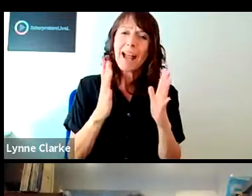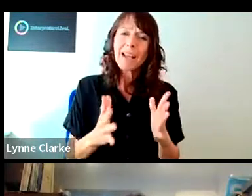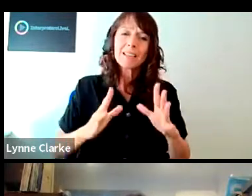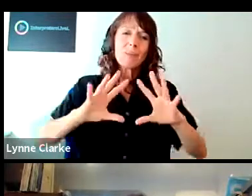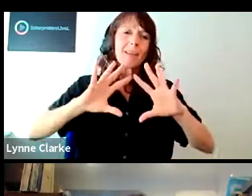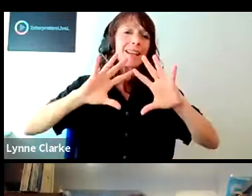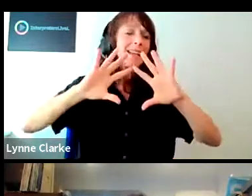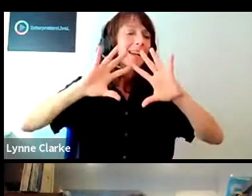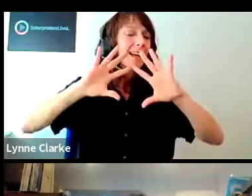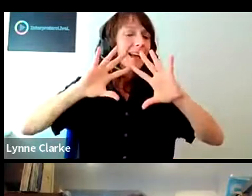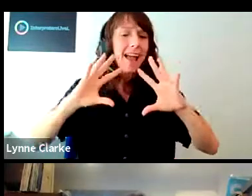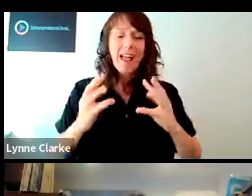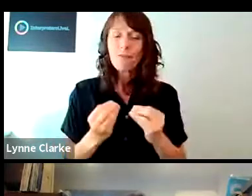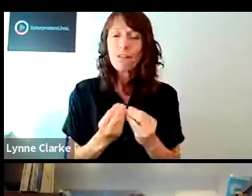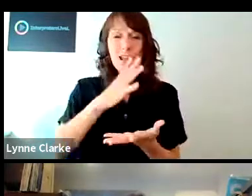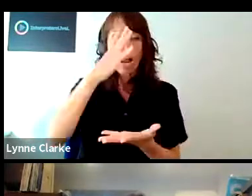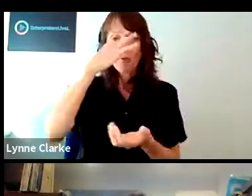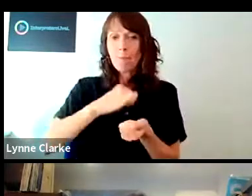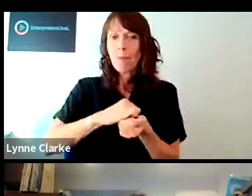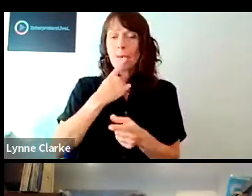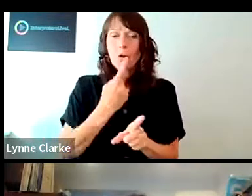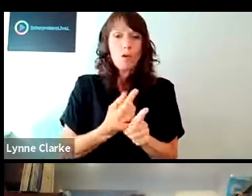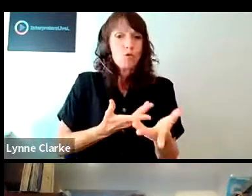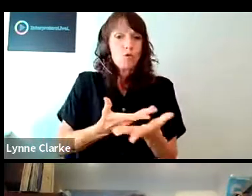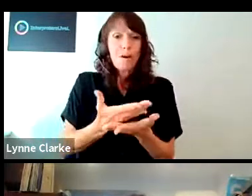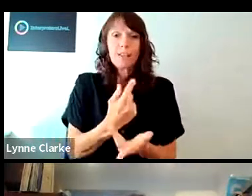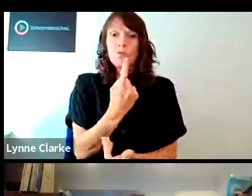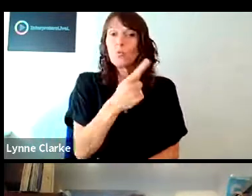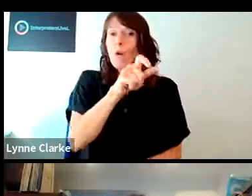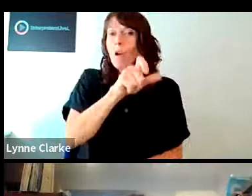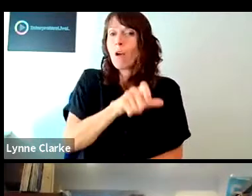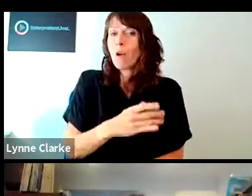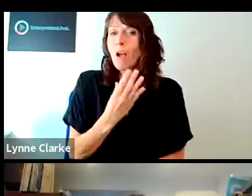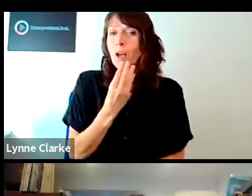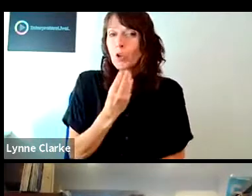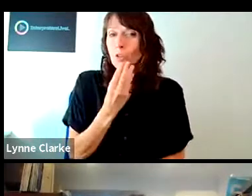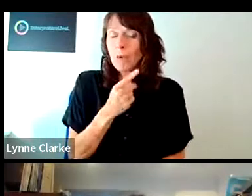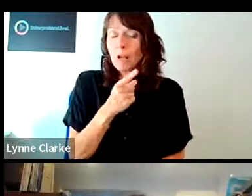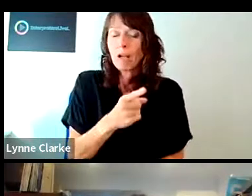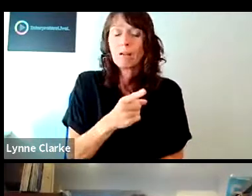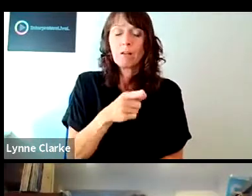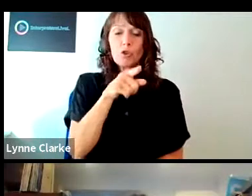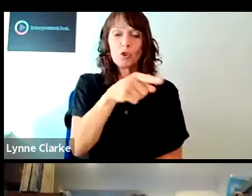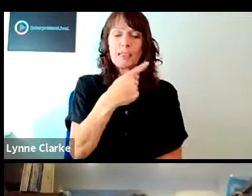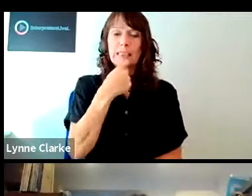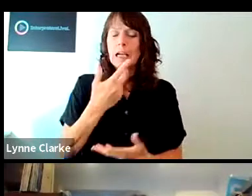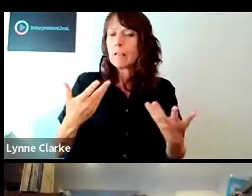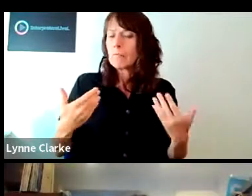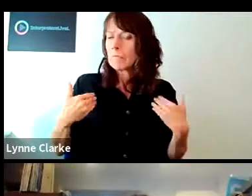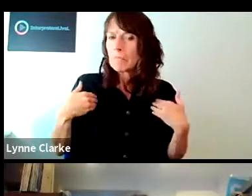I remember talking to one of our customers and they were saying we don't put those videos